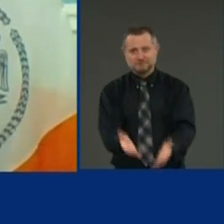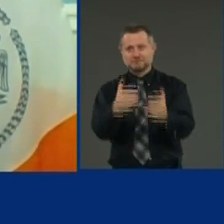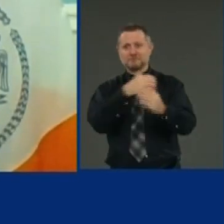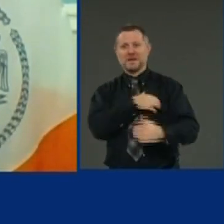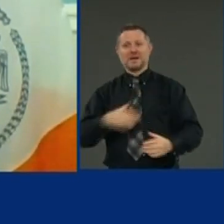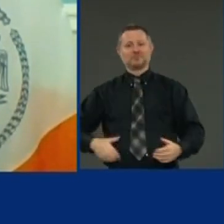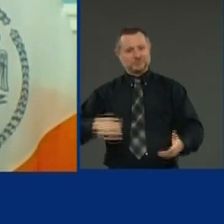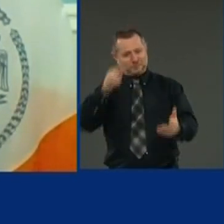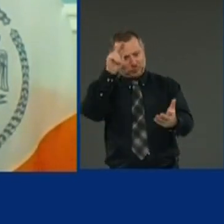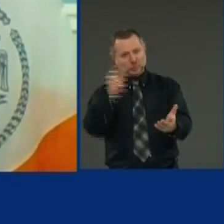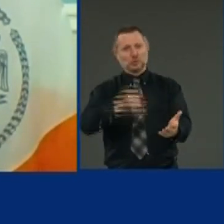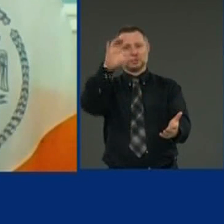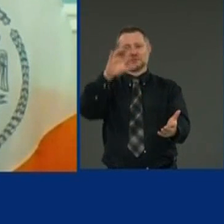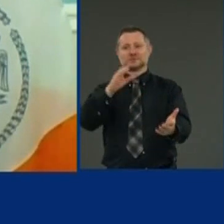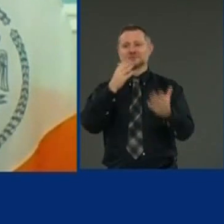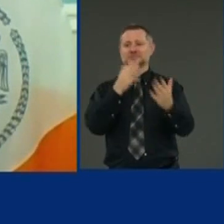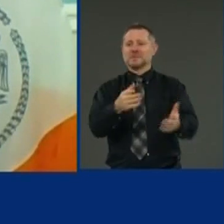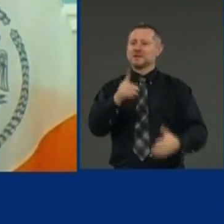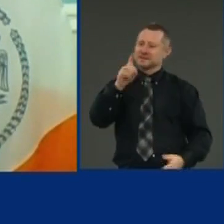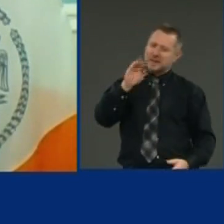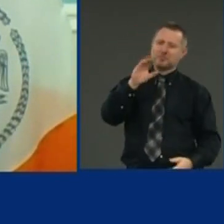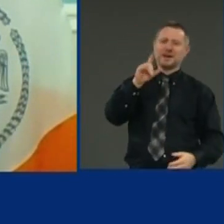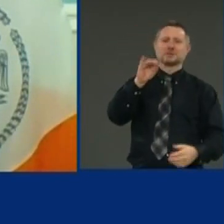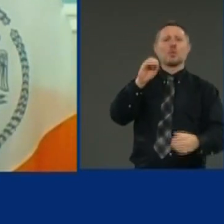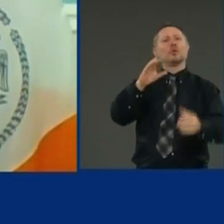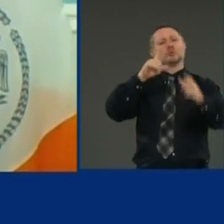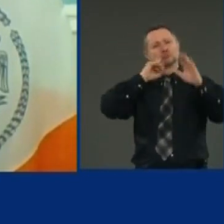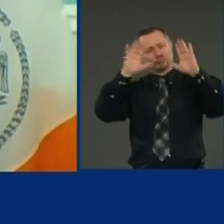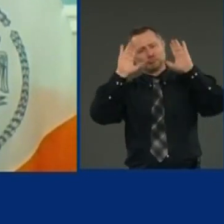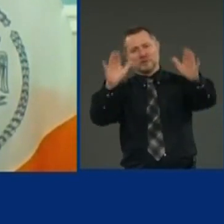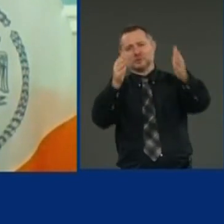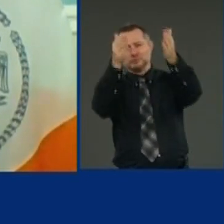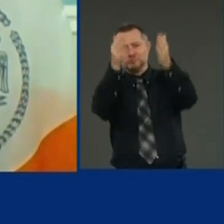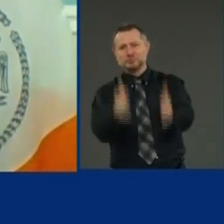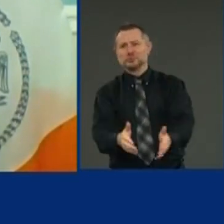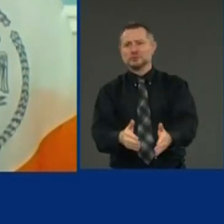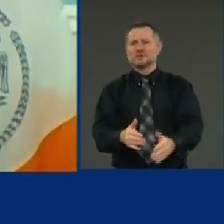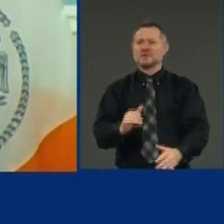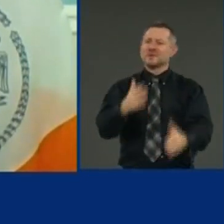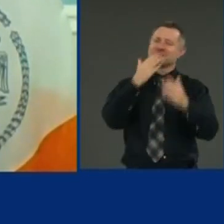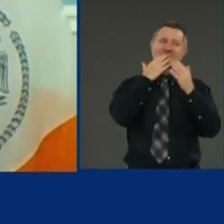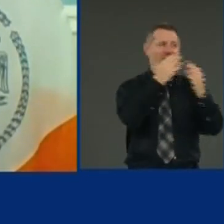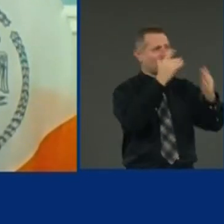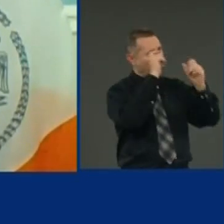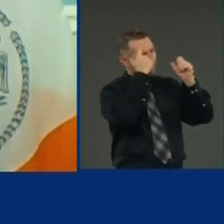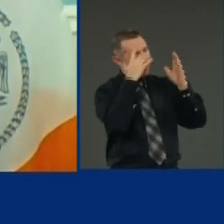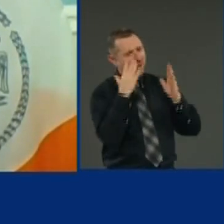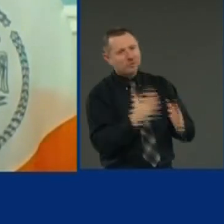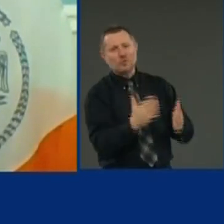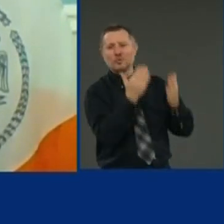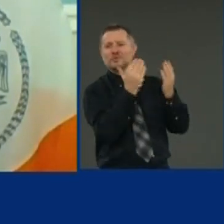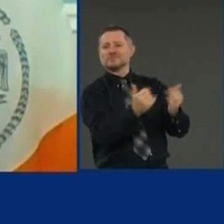IS ZOOM. B. BUT IT'S NOT THE VIRTUAL MAYOR. IT IS THE REAL MAYOR OF